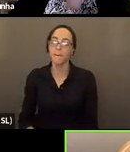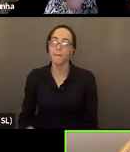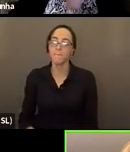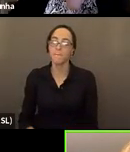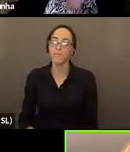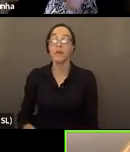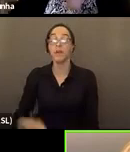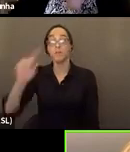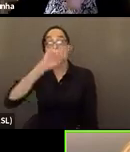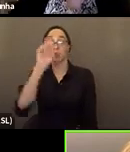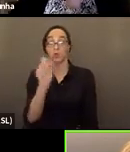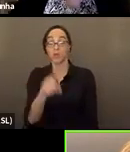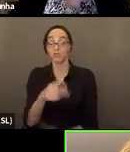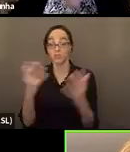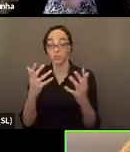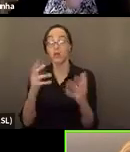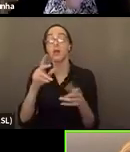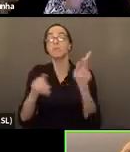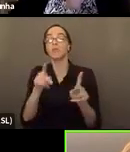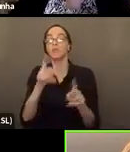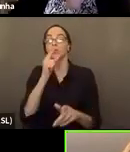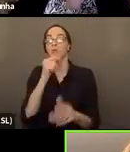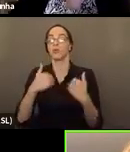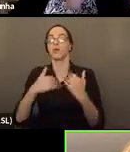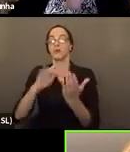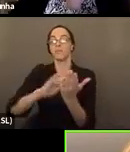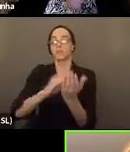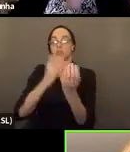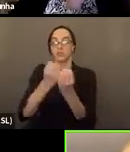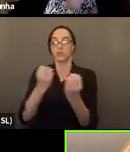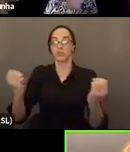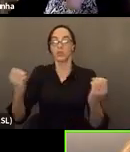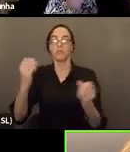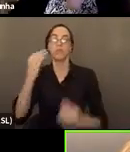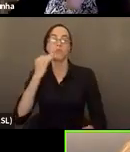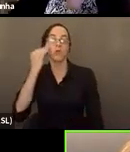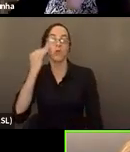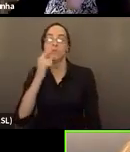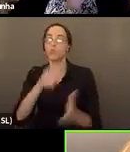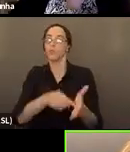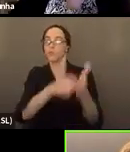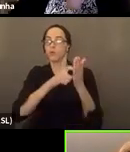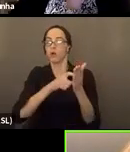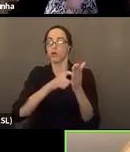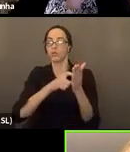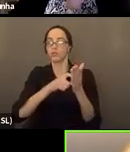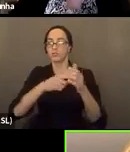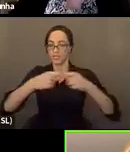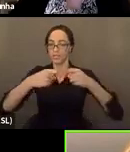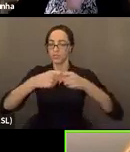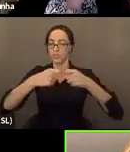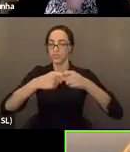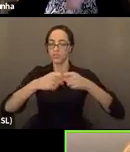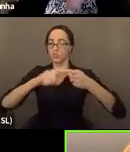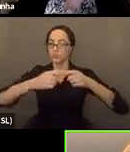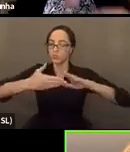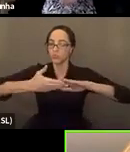that require electricity what happens to them and how can they get those services when a public